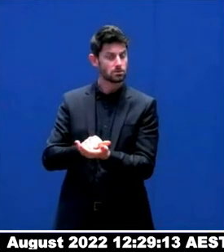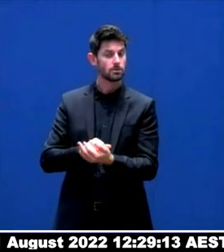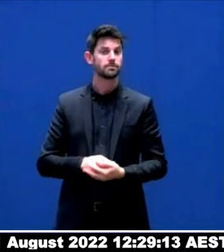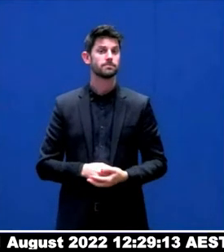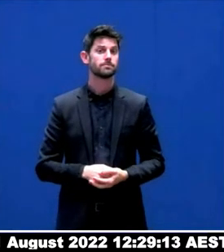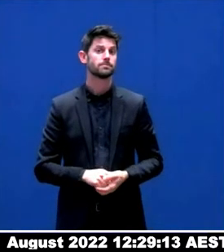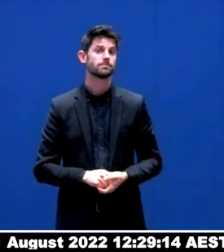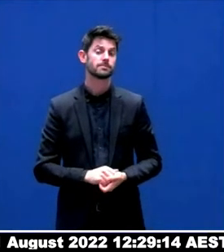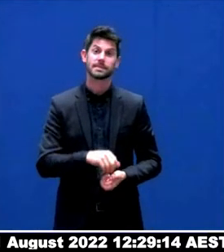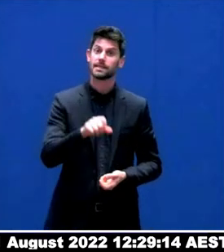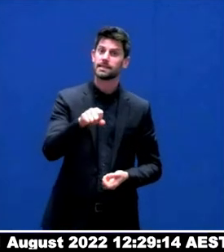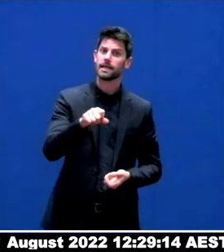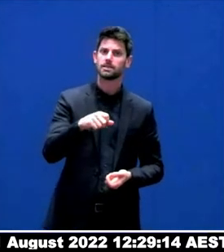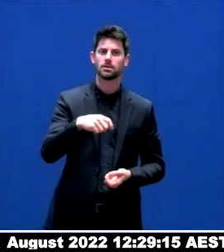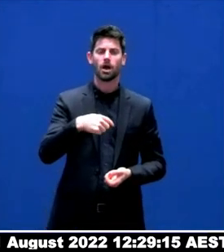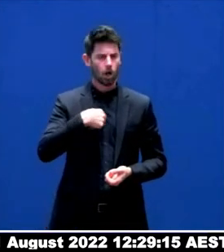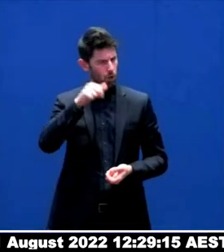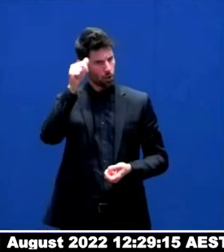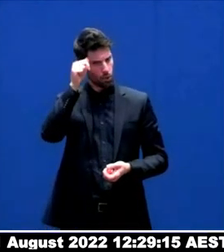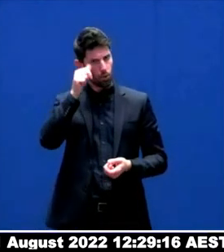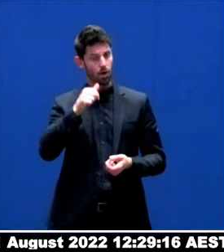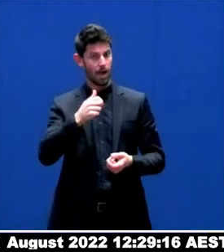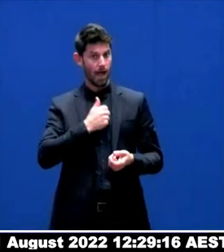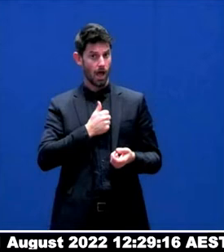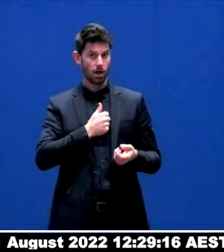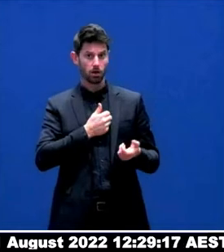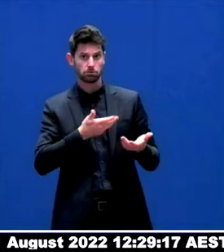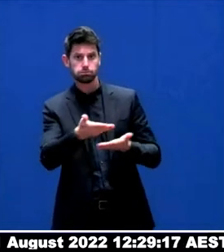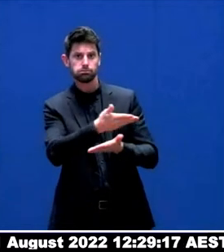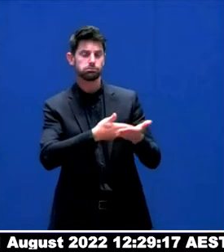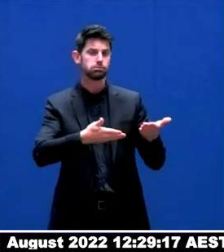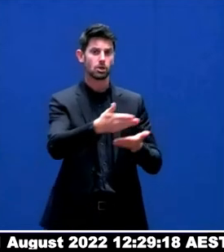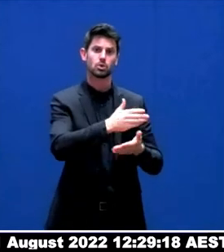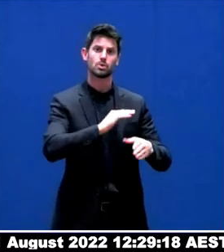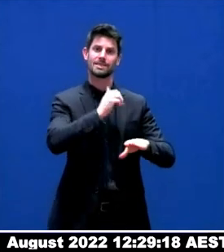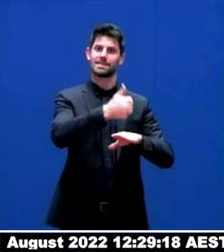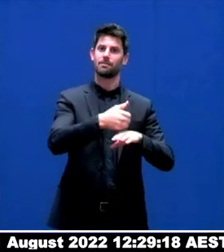And I understand that as part of the consultation process for the Strategy, it